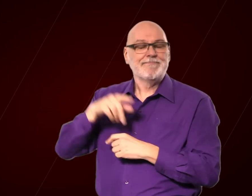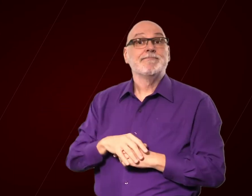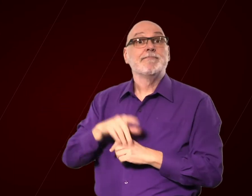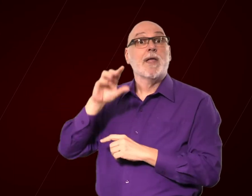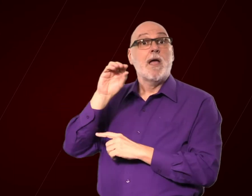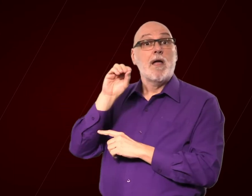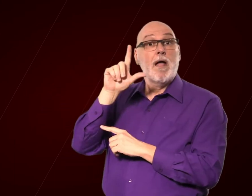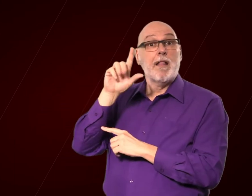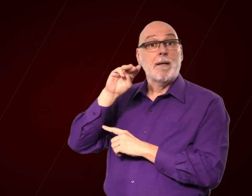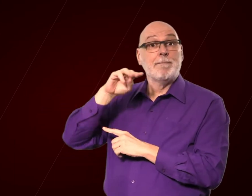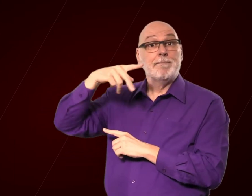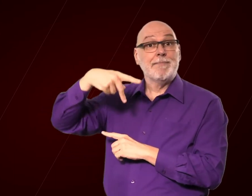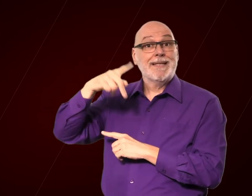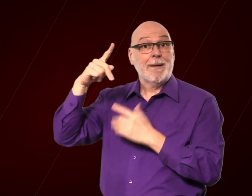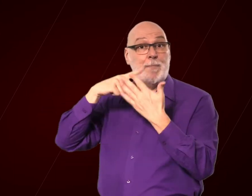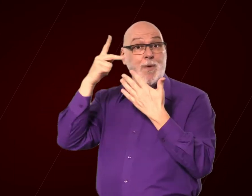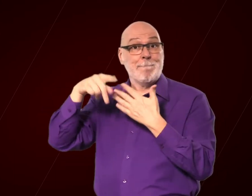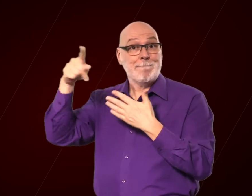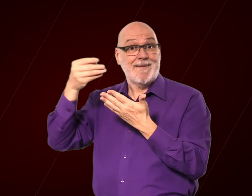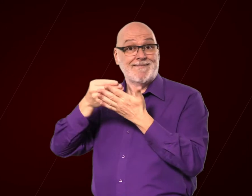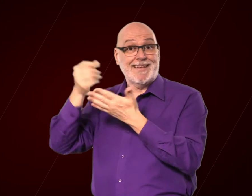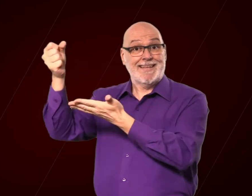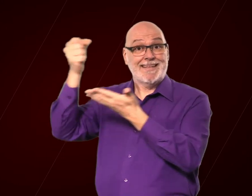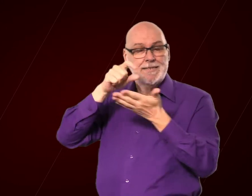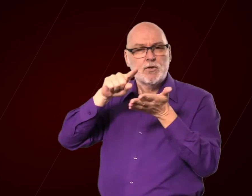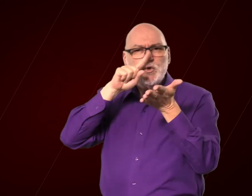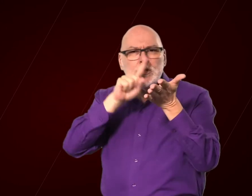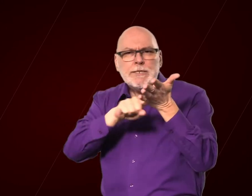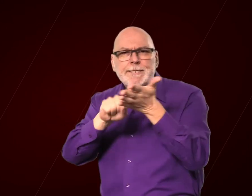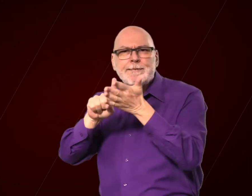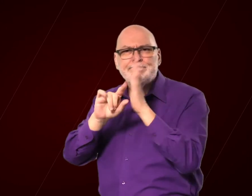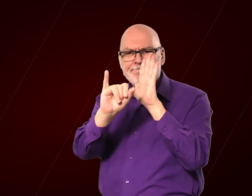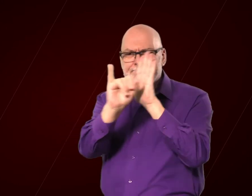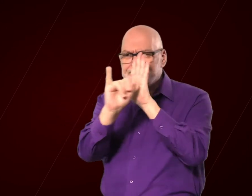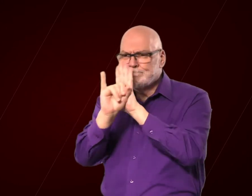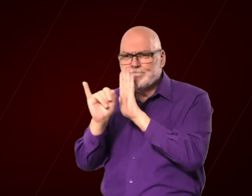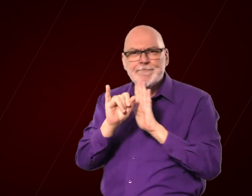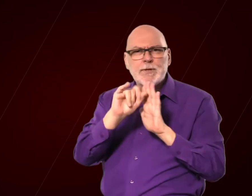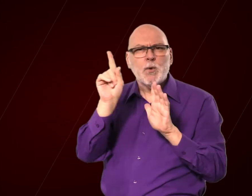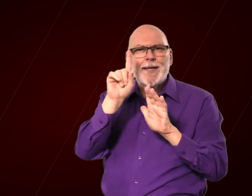The OLMP program funds research to identify